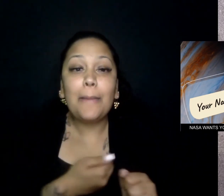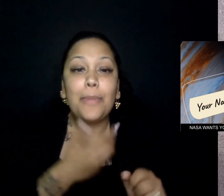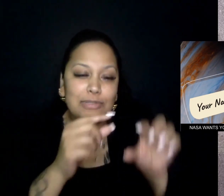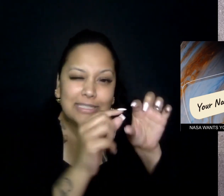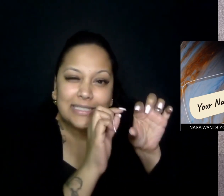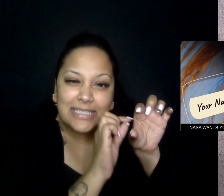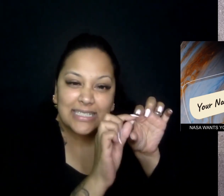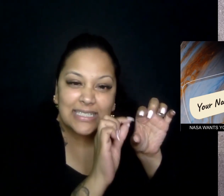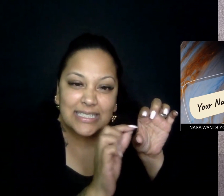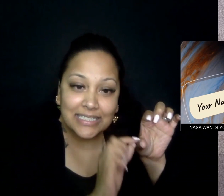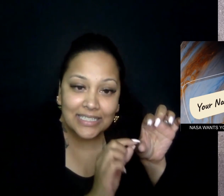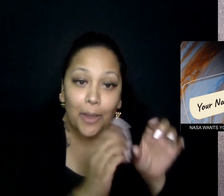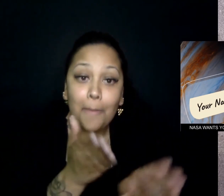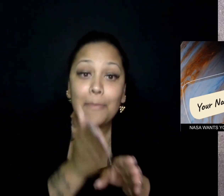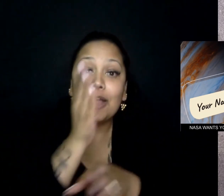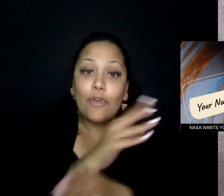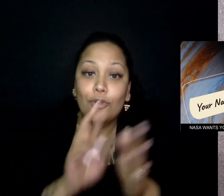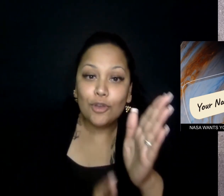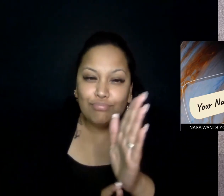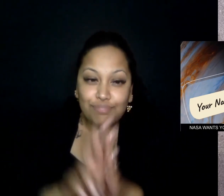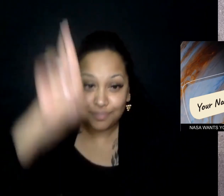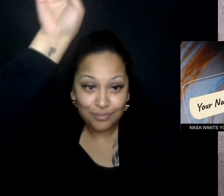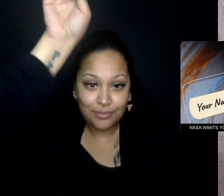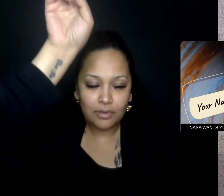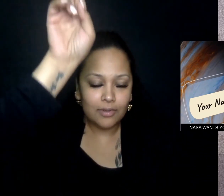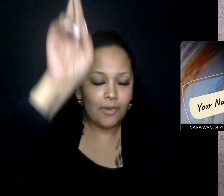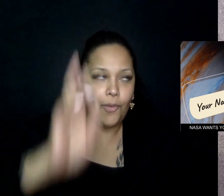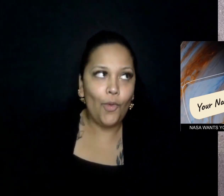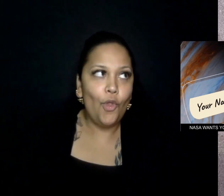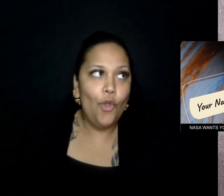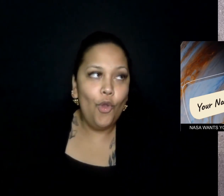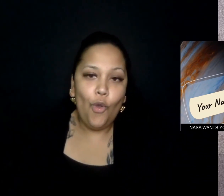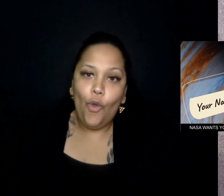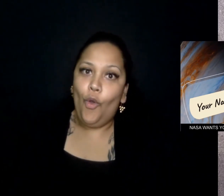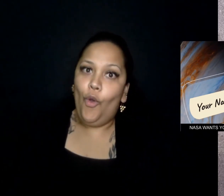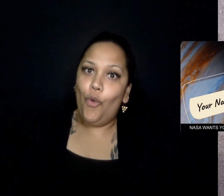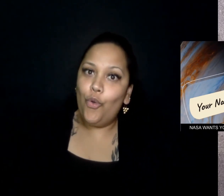before the spacecraft takes off. Wow.